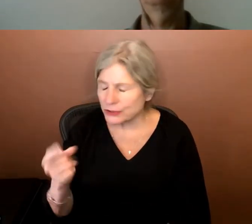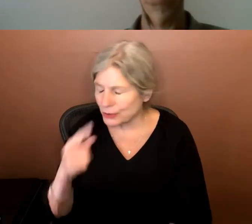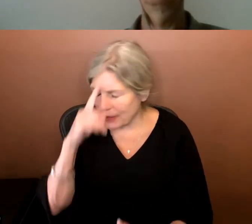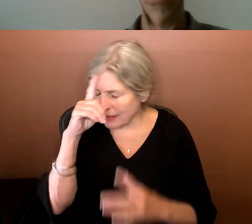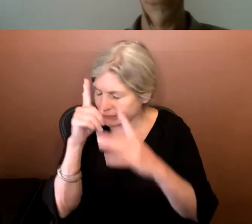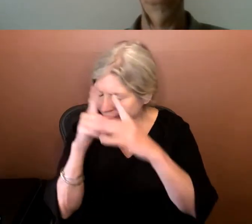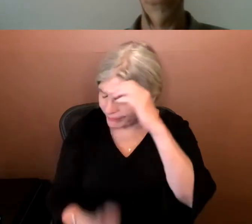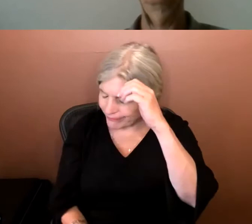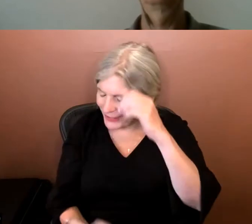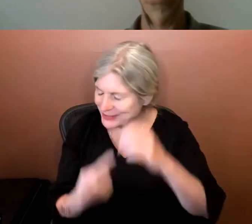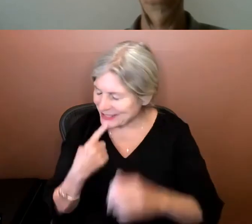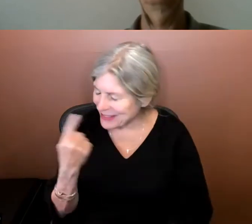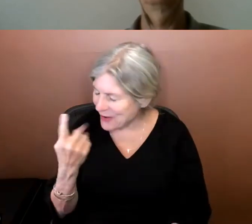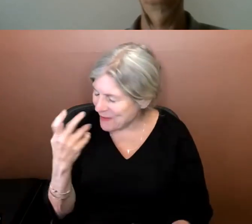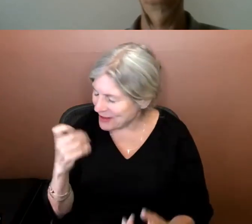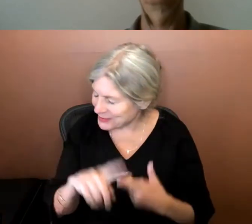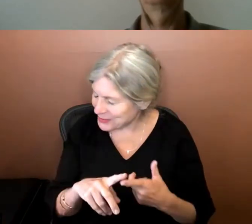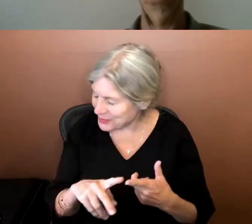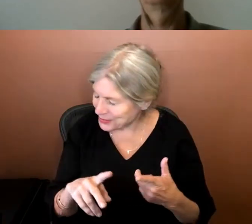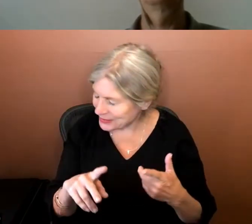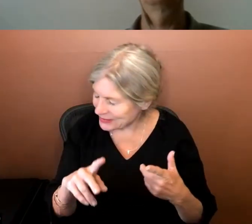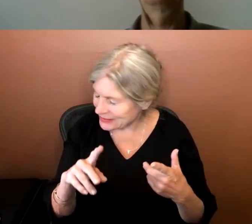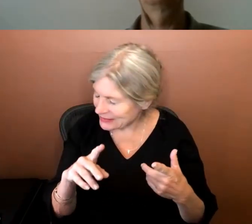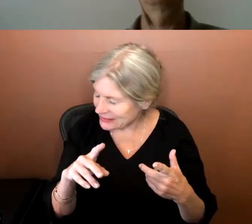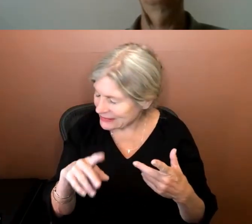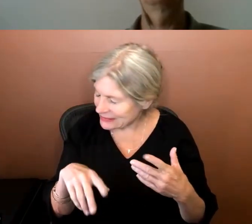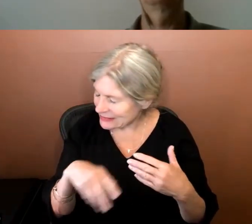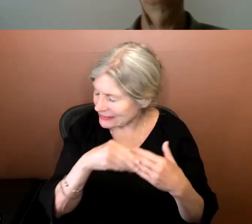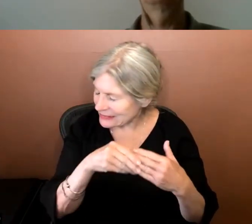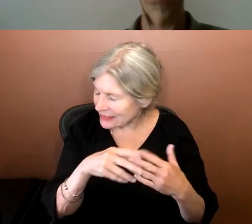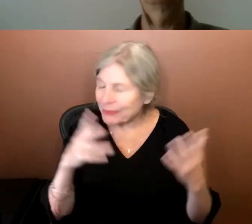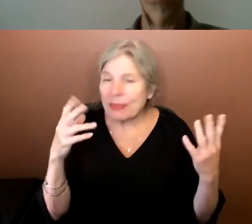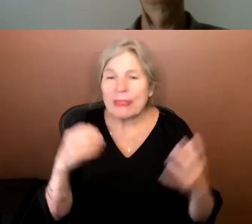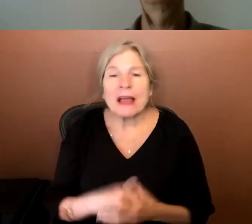ed something I wanted to bring back. Sile O'Modhrain: Are you still thinking?